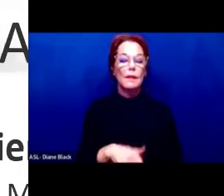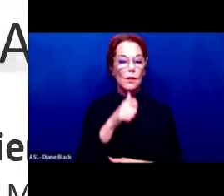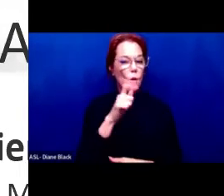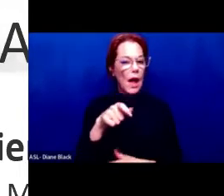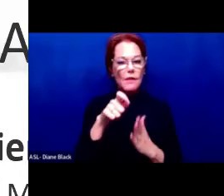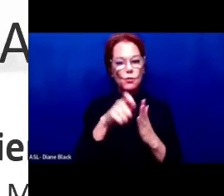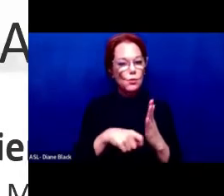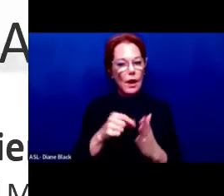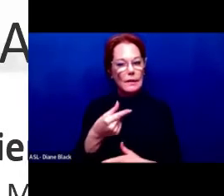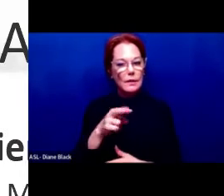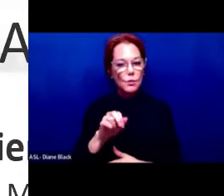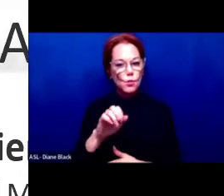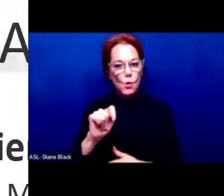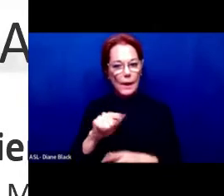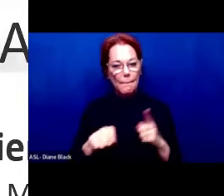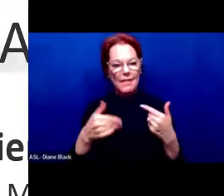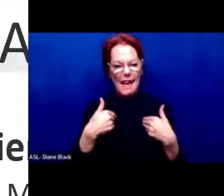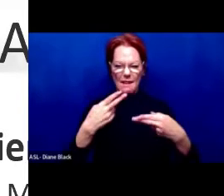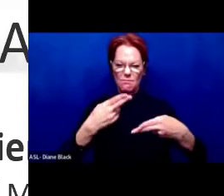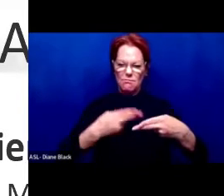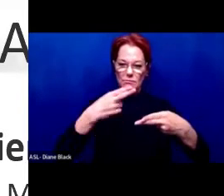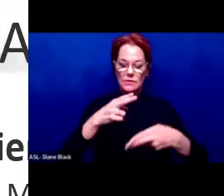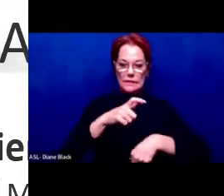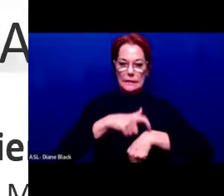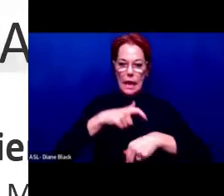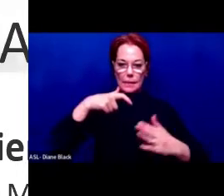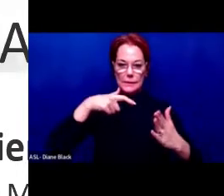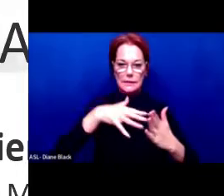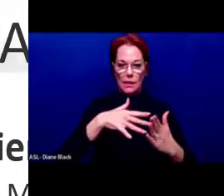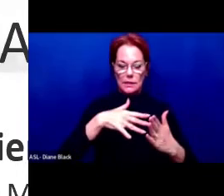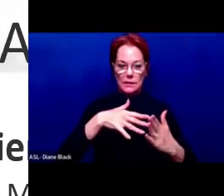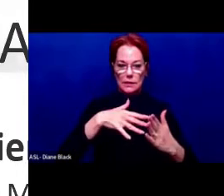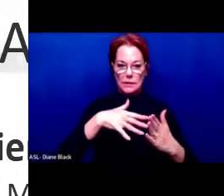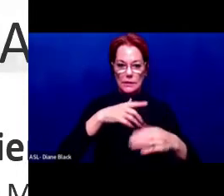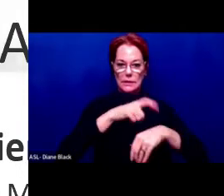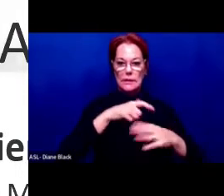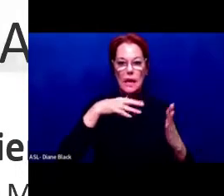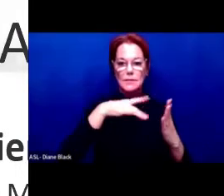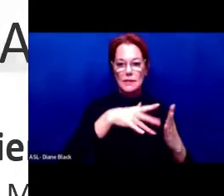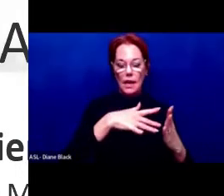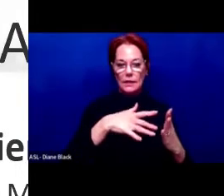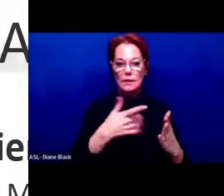they have this thing called time studies. And it at first it takes a little bit to get used to but basically you're tracking